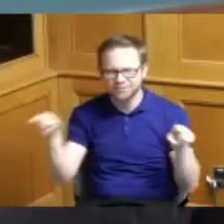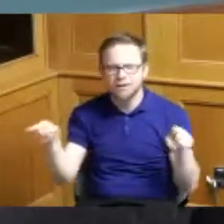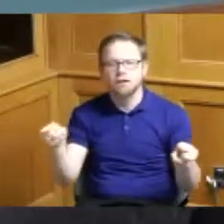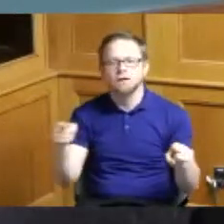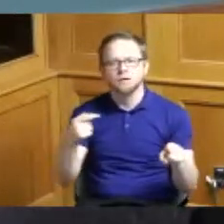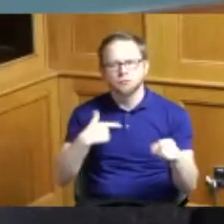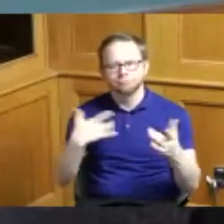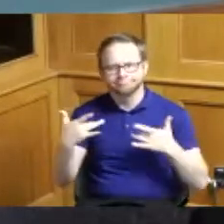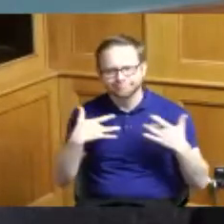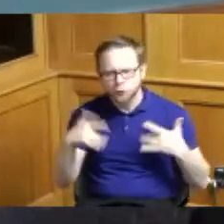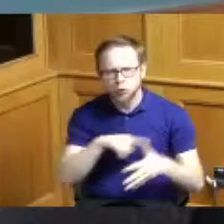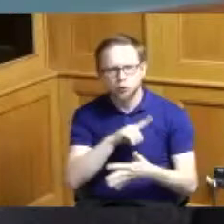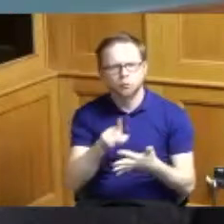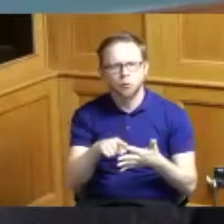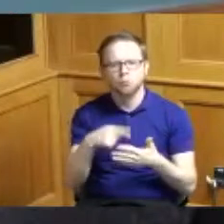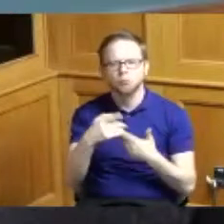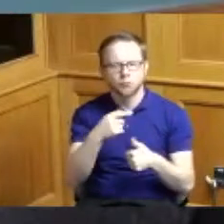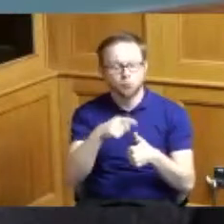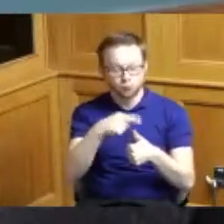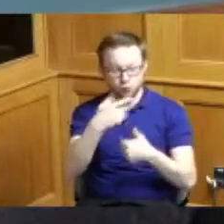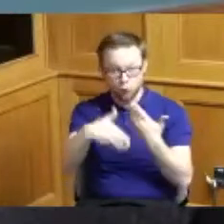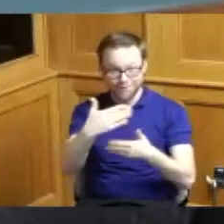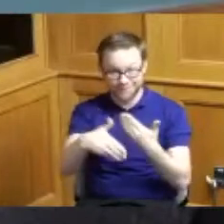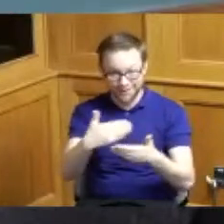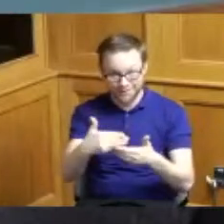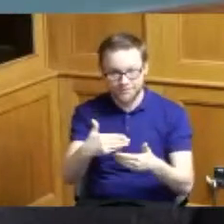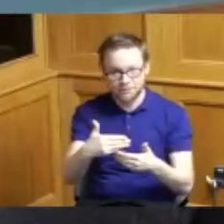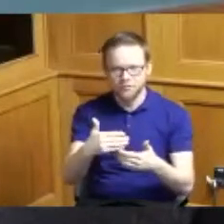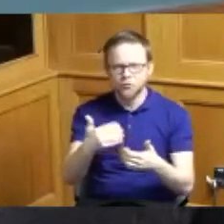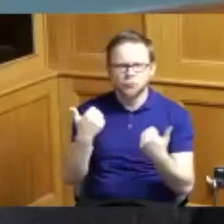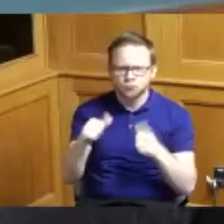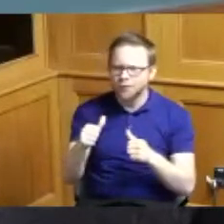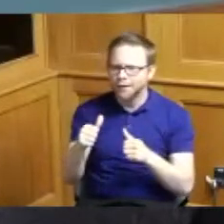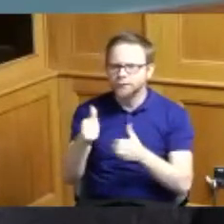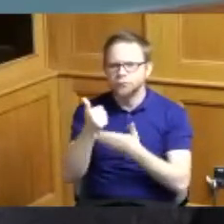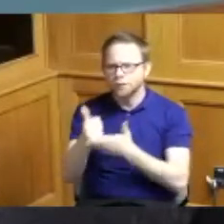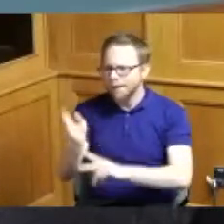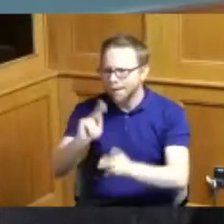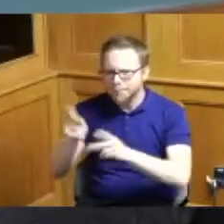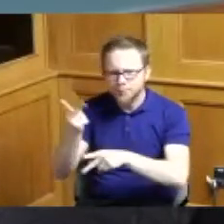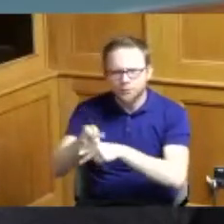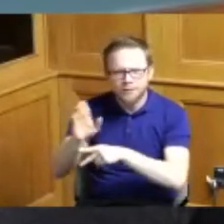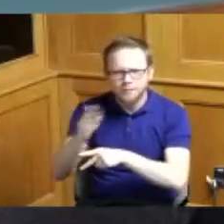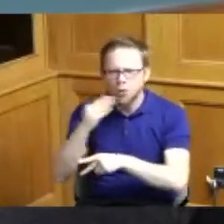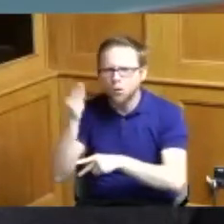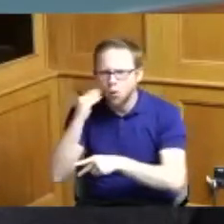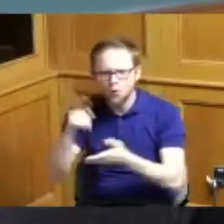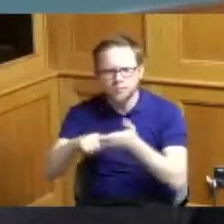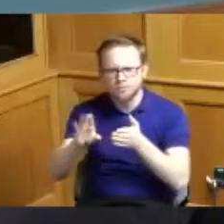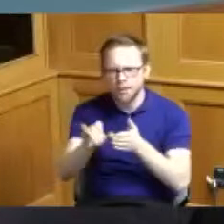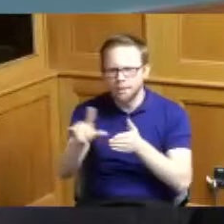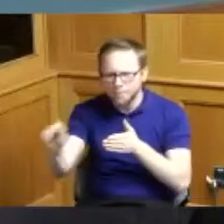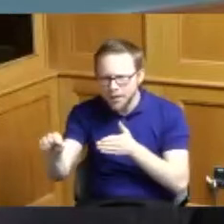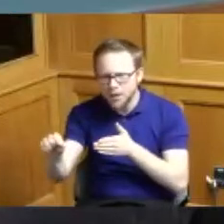we're out there helping the average citizens keep their lights on that's a process it takes